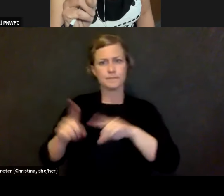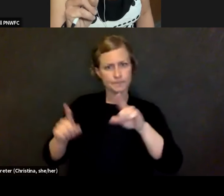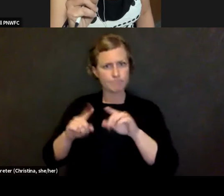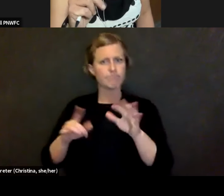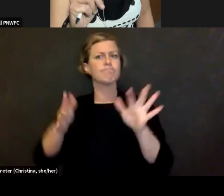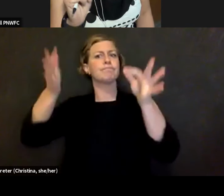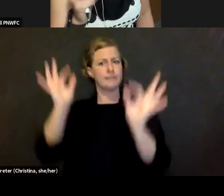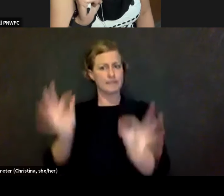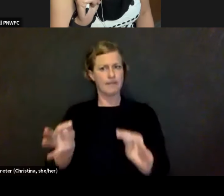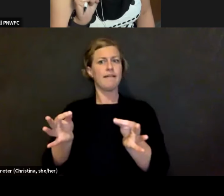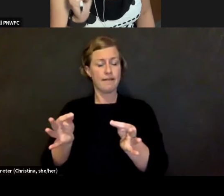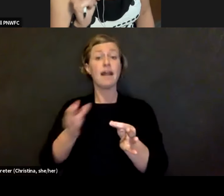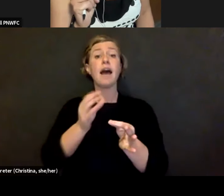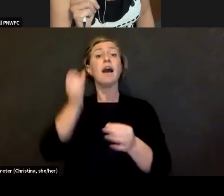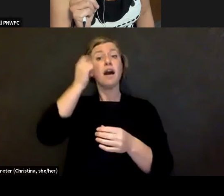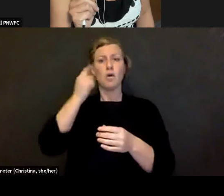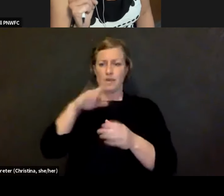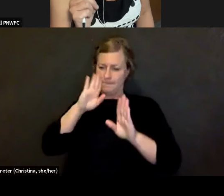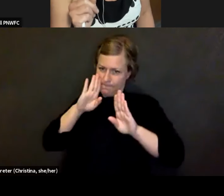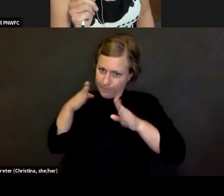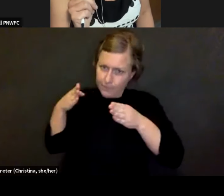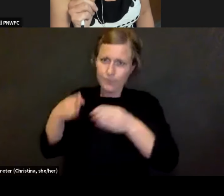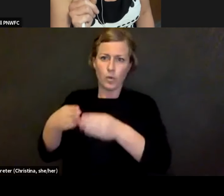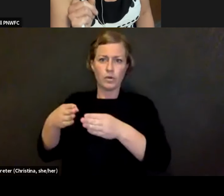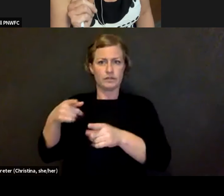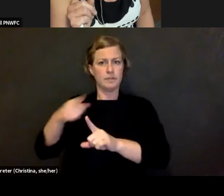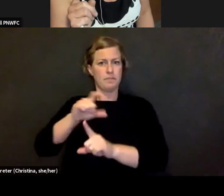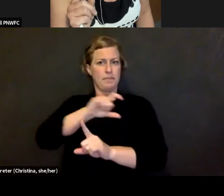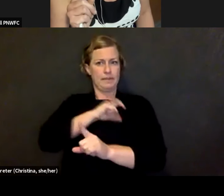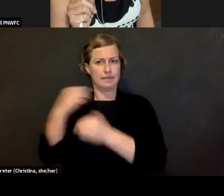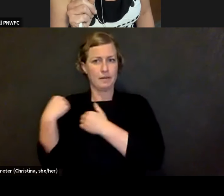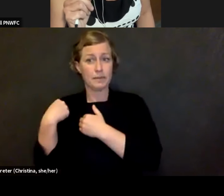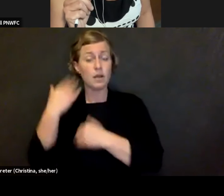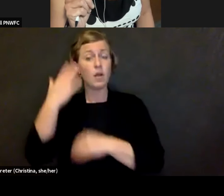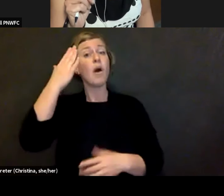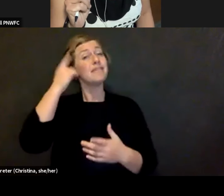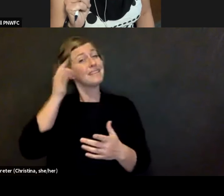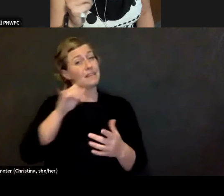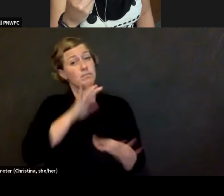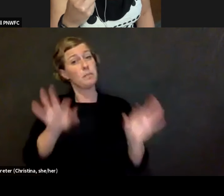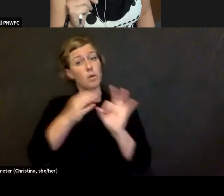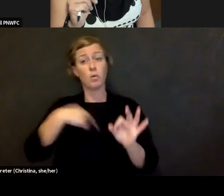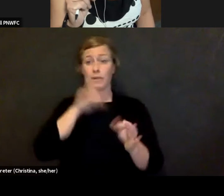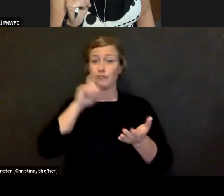context of our mission, police accountability. And I think that's been incredibly successful. Those two